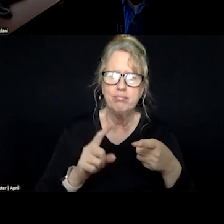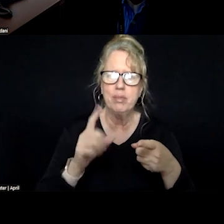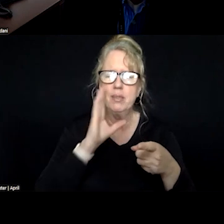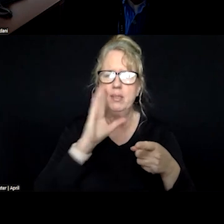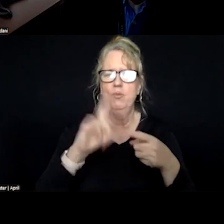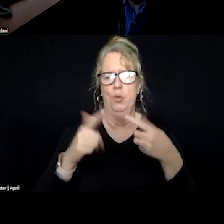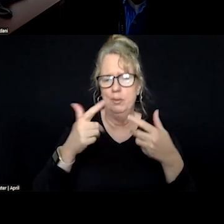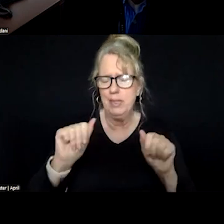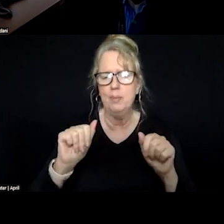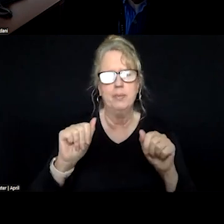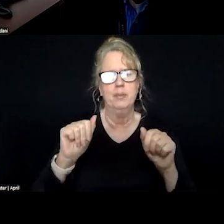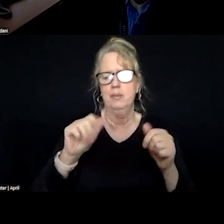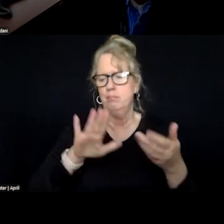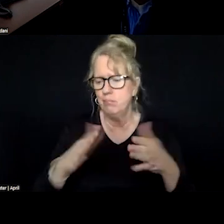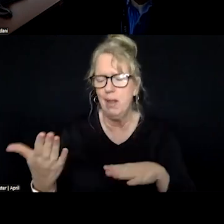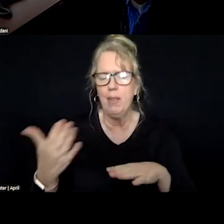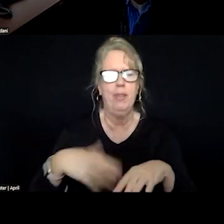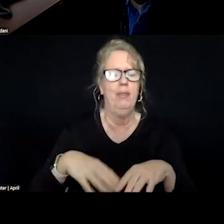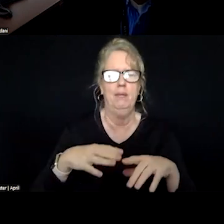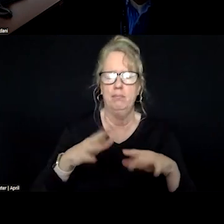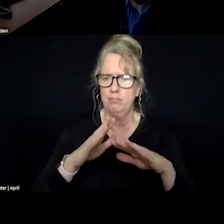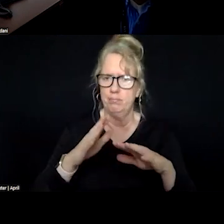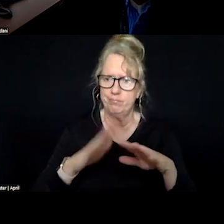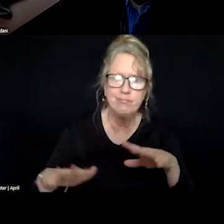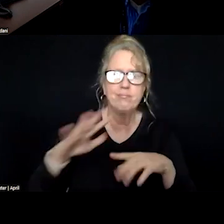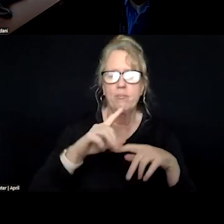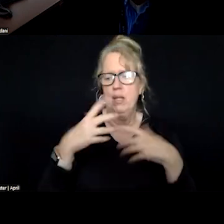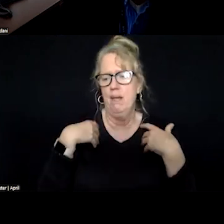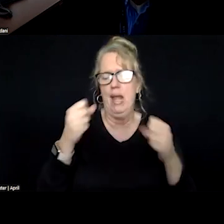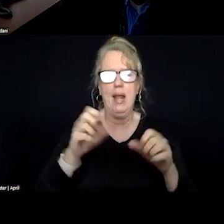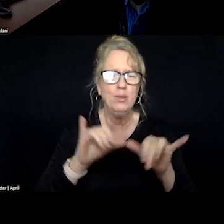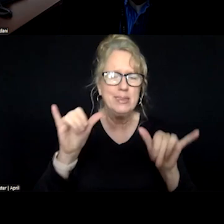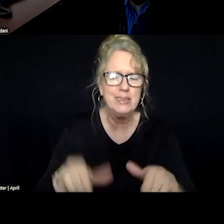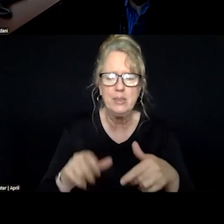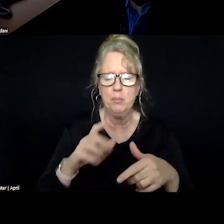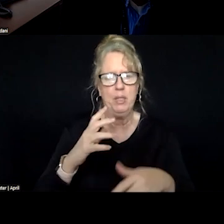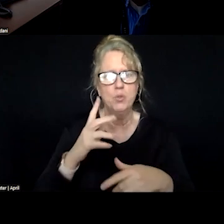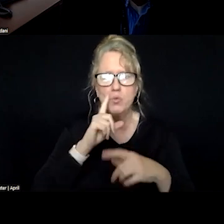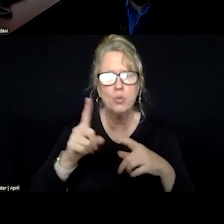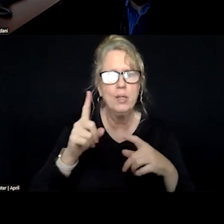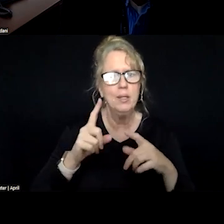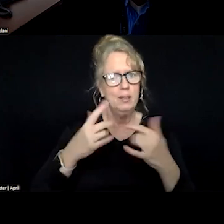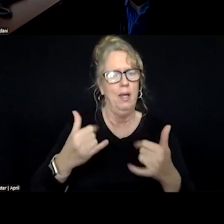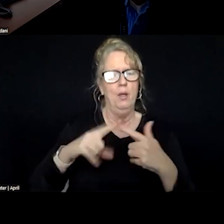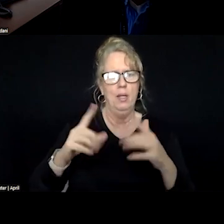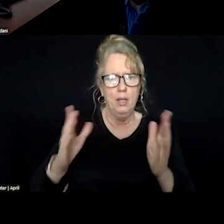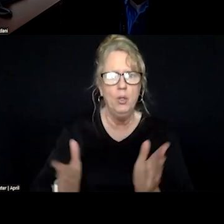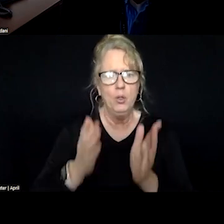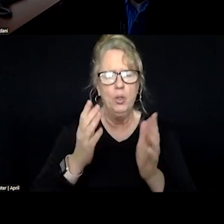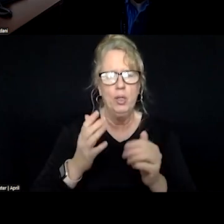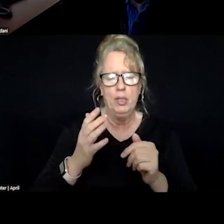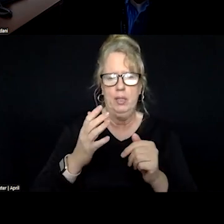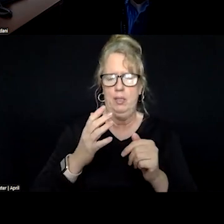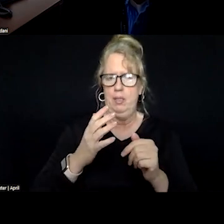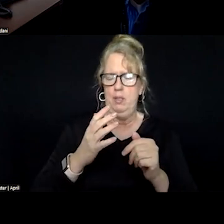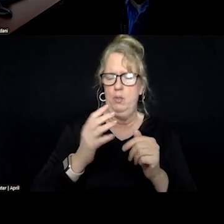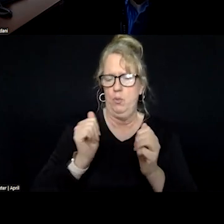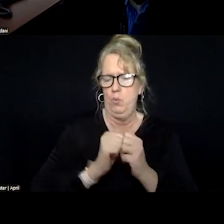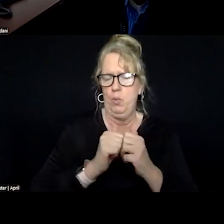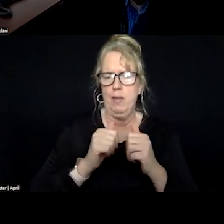DEATHS ACROSS THE SITES AND SYSTEMS AND WE ARE REALLY ENCOURAGED.